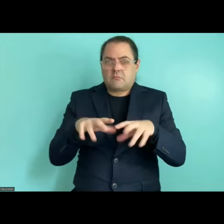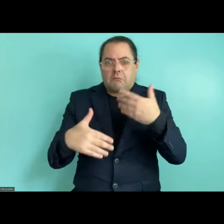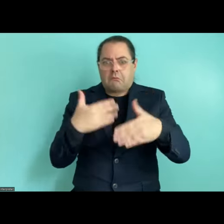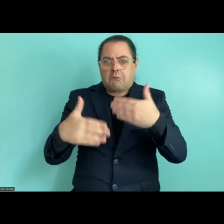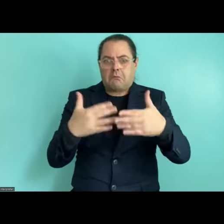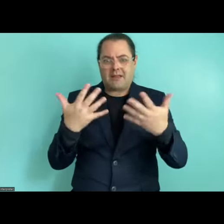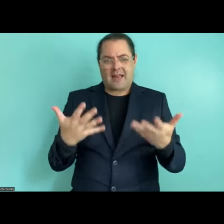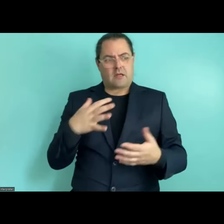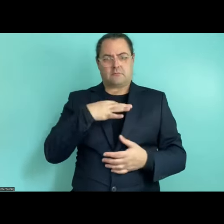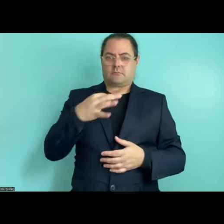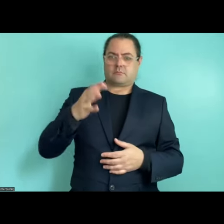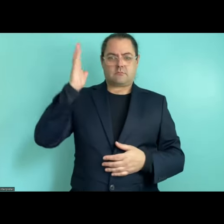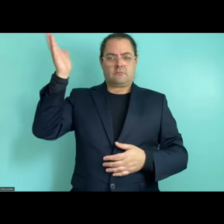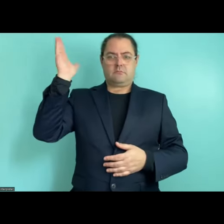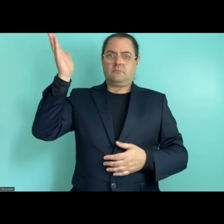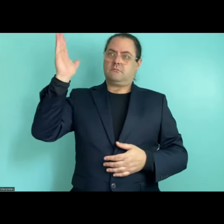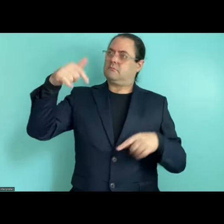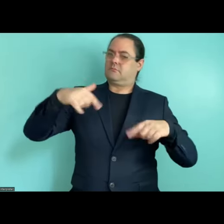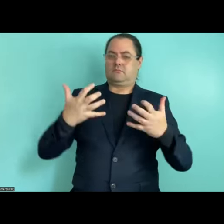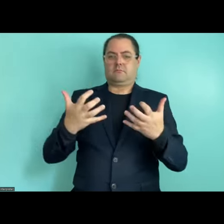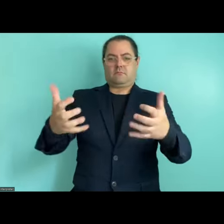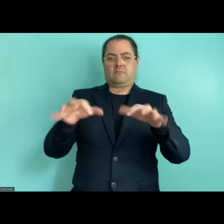speaker in graduation ceremony. 14:23:00 Speaking on the fourth industrial